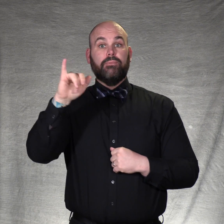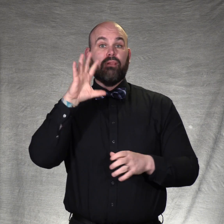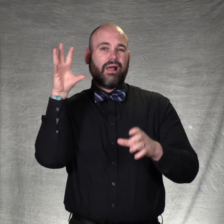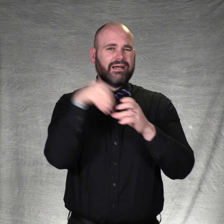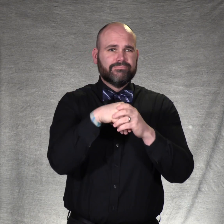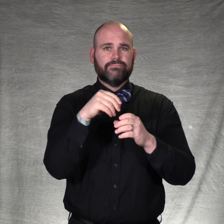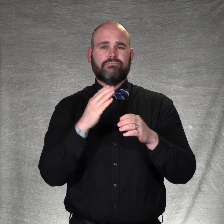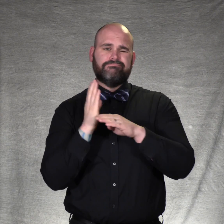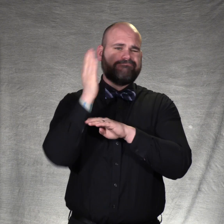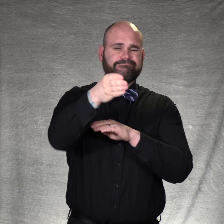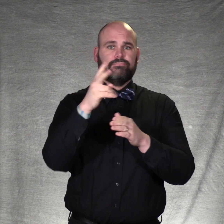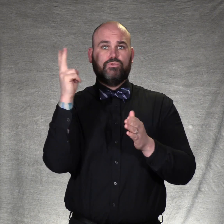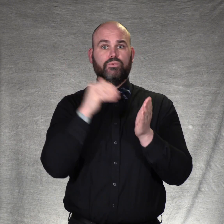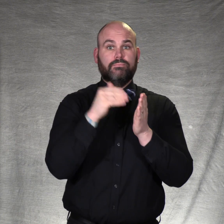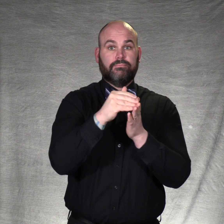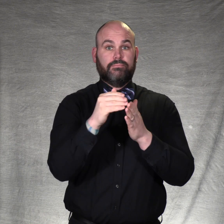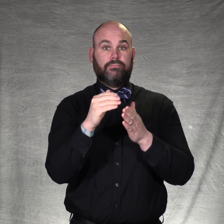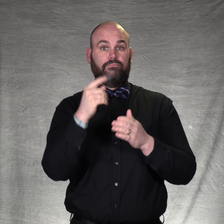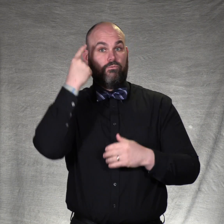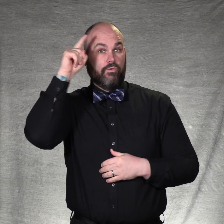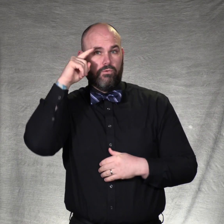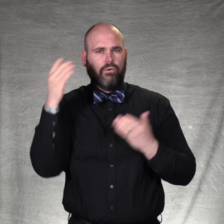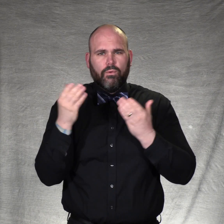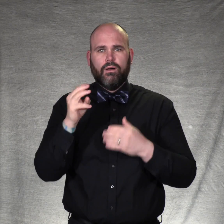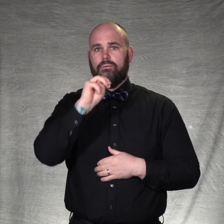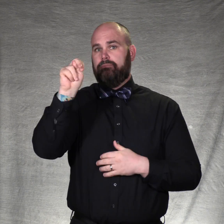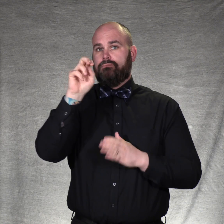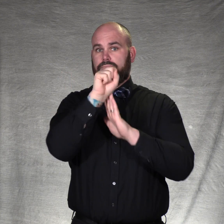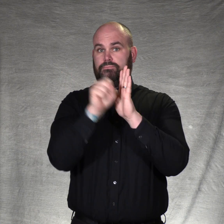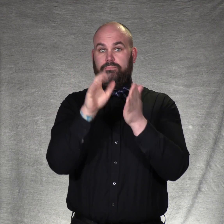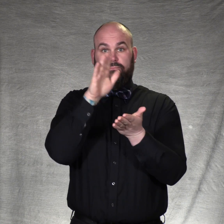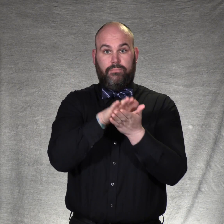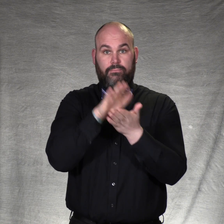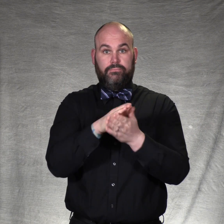The bill also includes over $2 million for the Minnesota State Academies